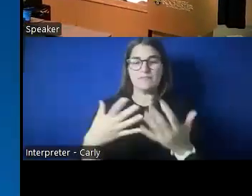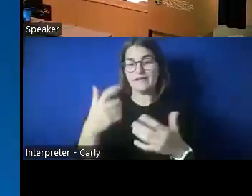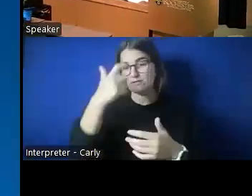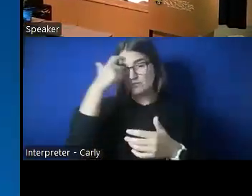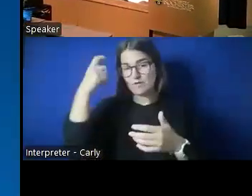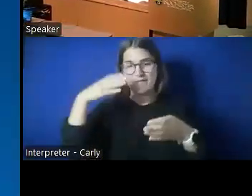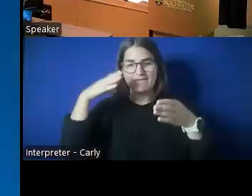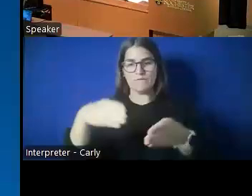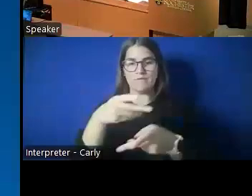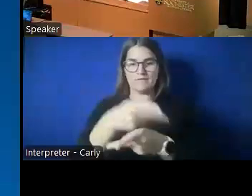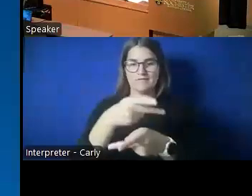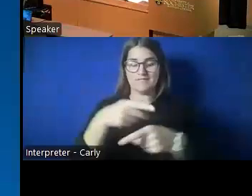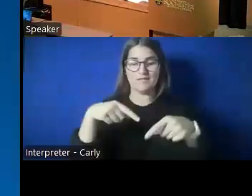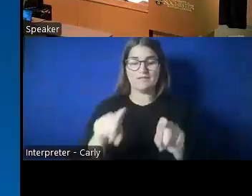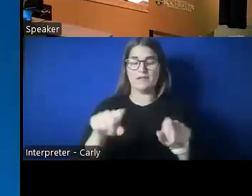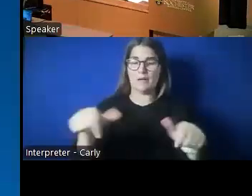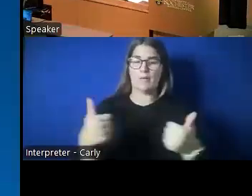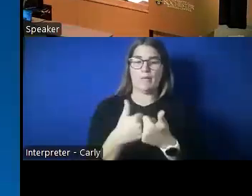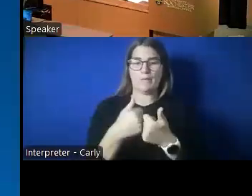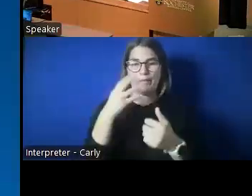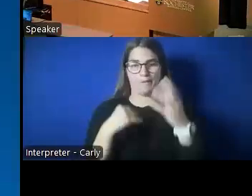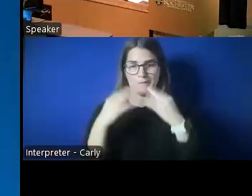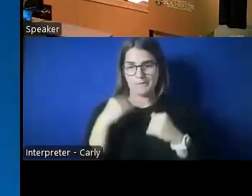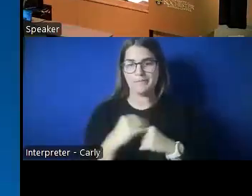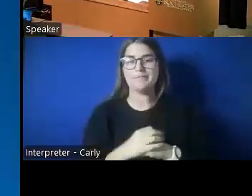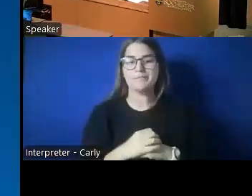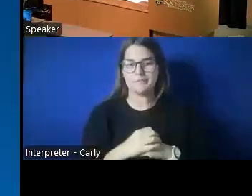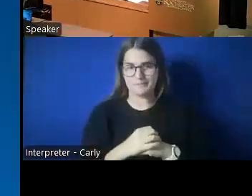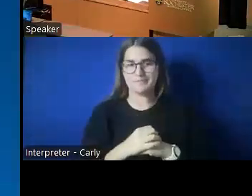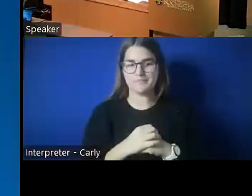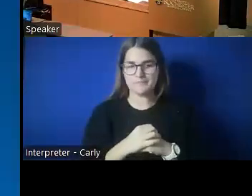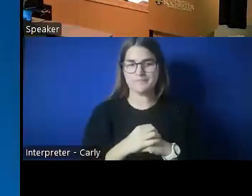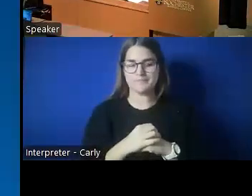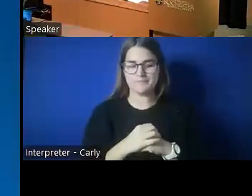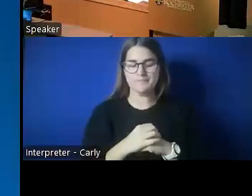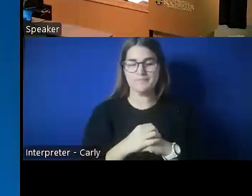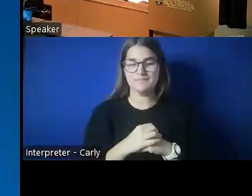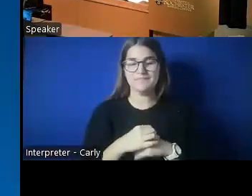during some of the most challenging experiences people can face um I get to introduce Dr Kristen